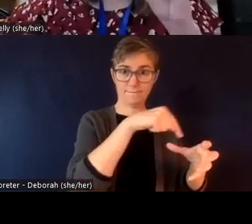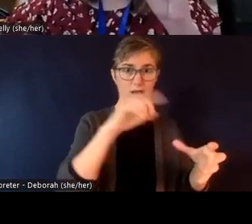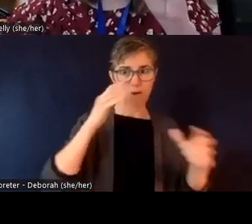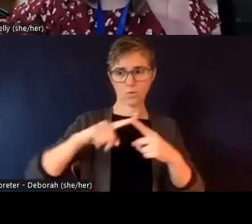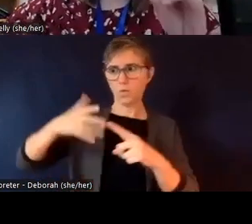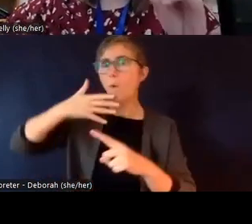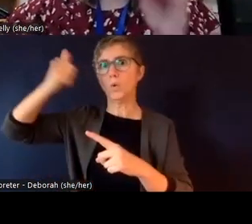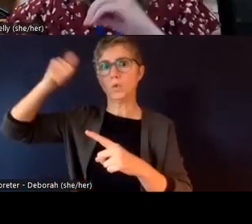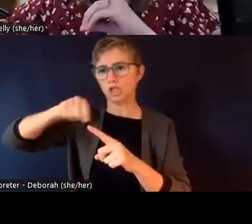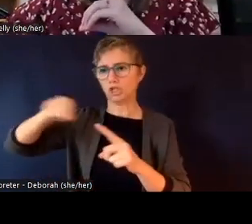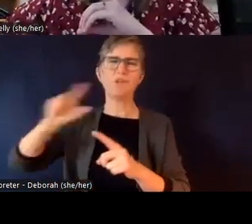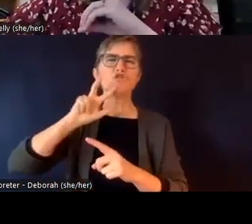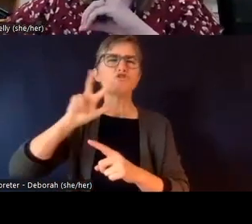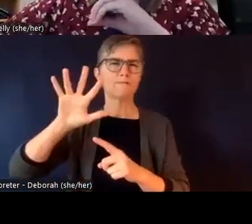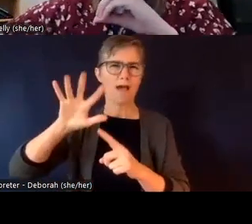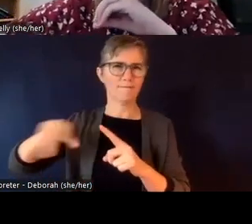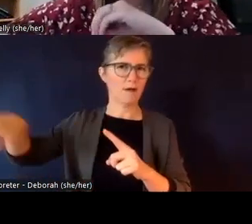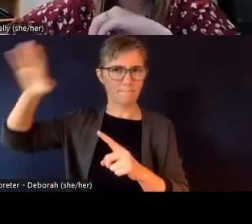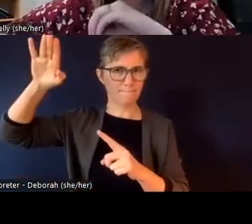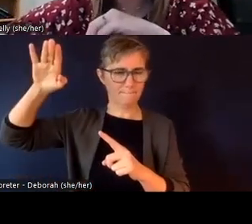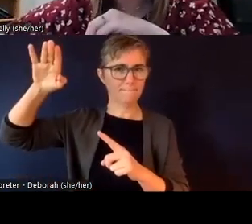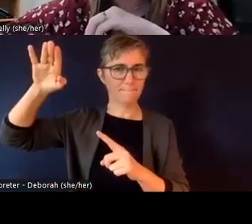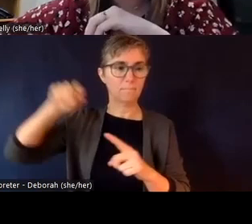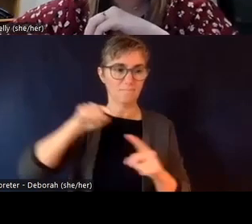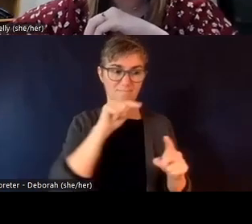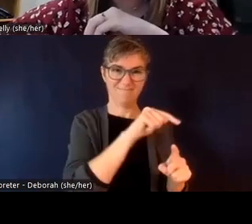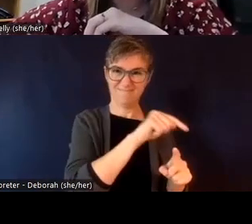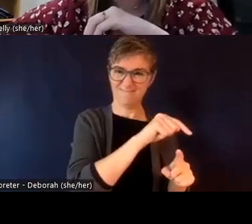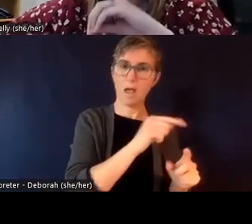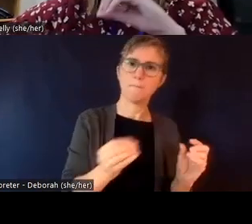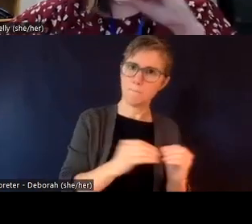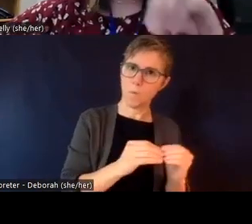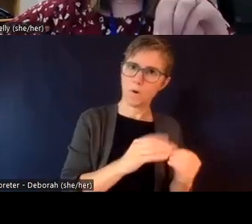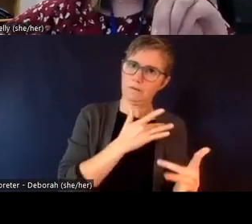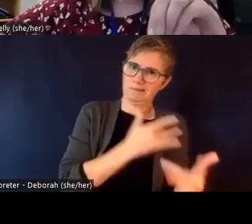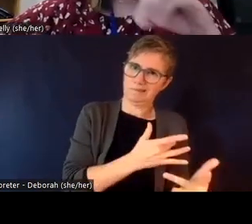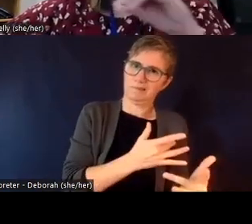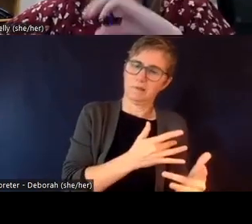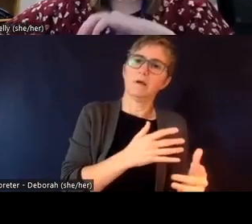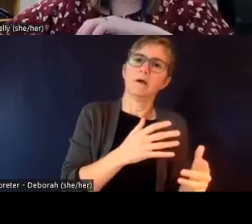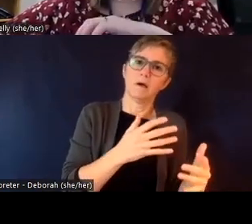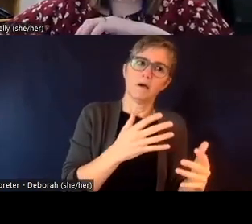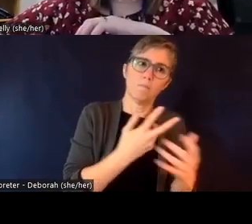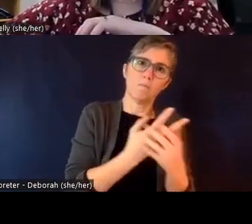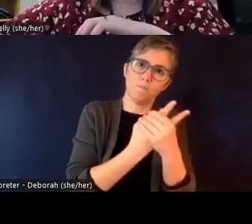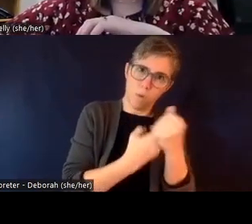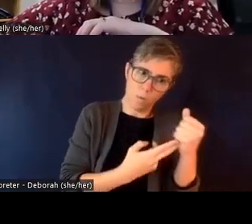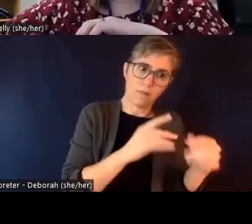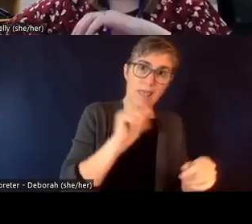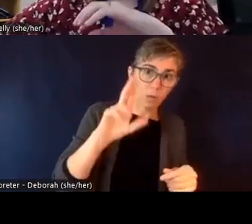ages 35 older, had greater odds of co-occurring wishes for death and alcohol use disorder,